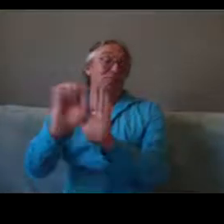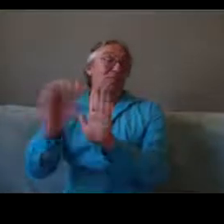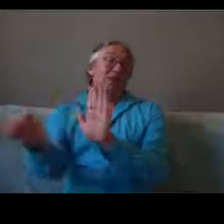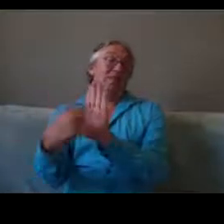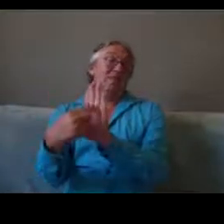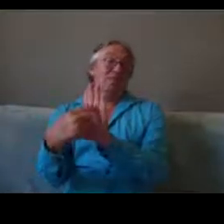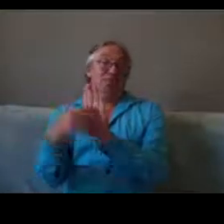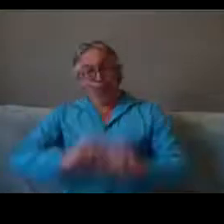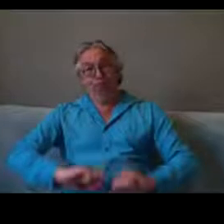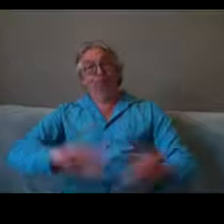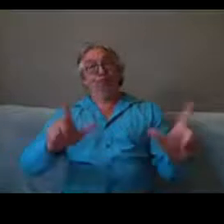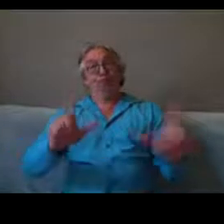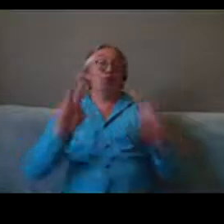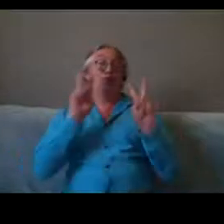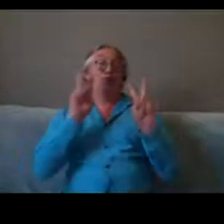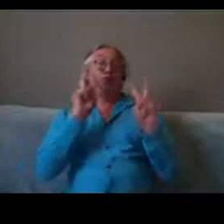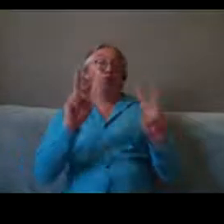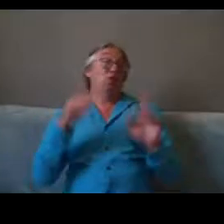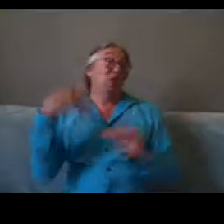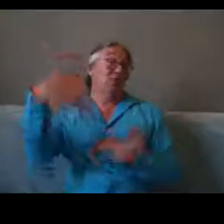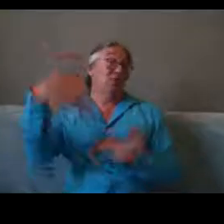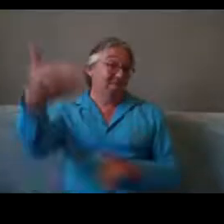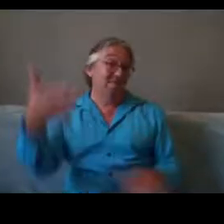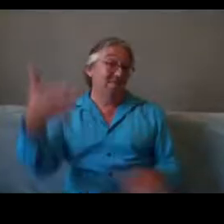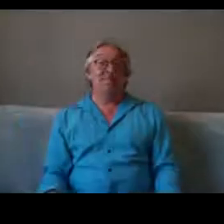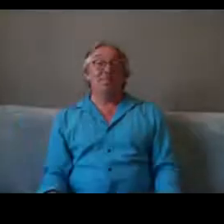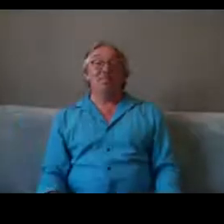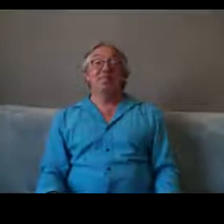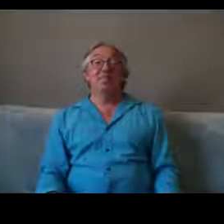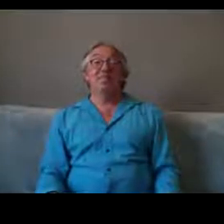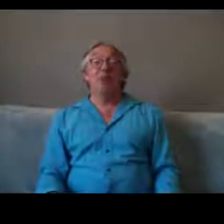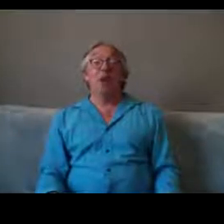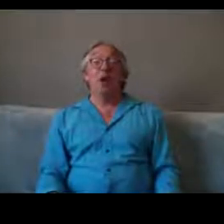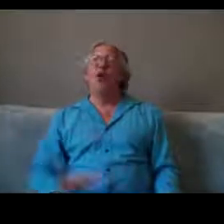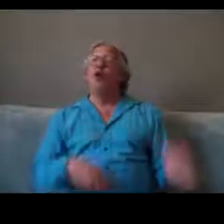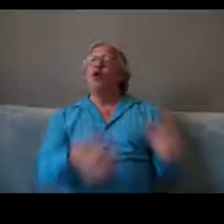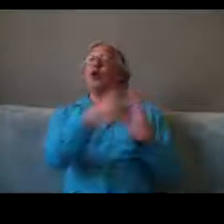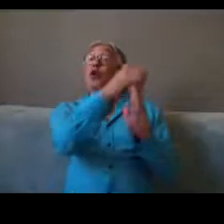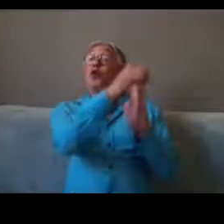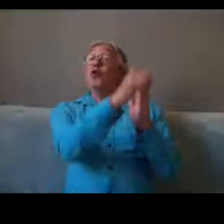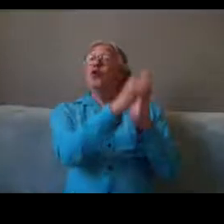or any other things that doesn't have a link with the topic of the webinar.